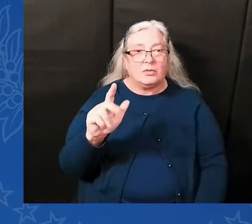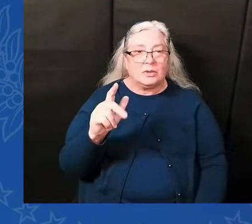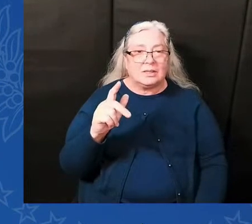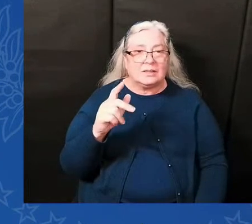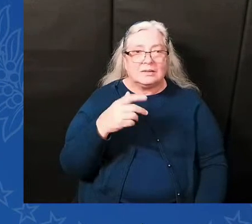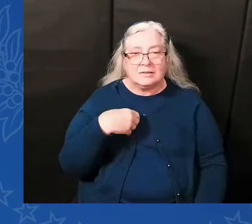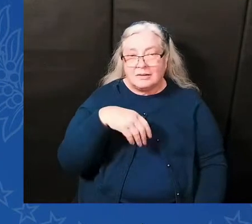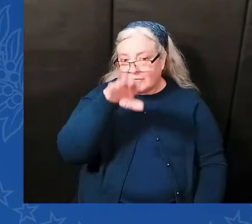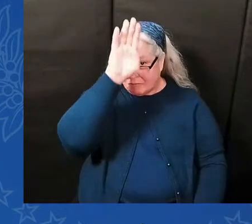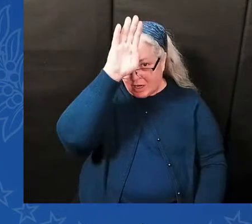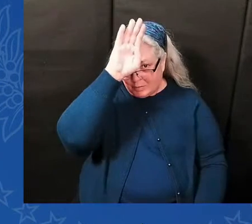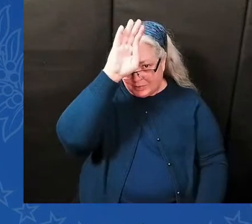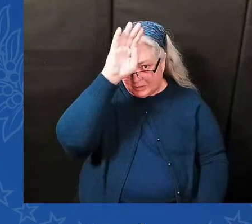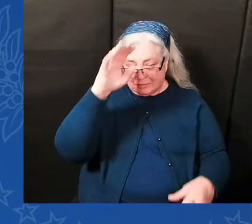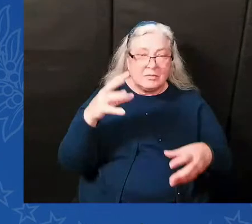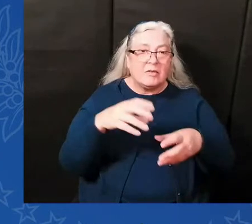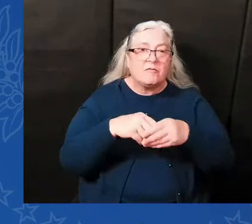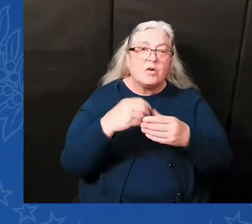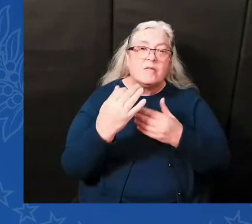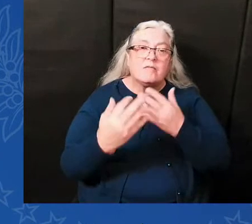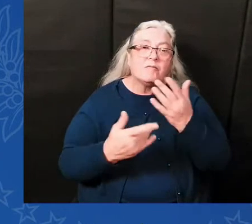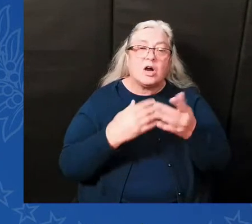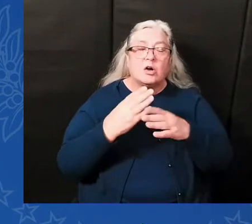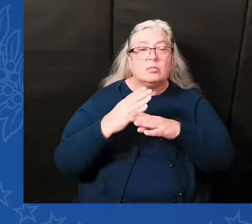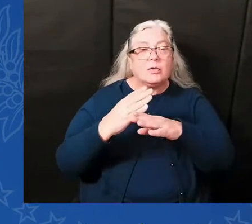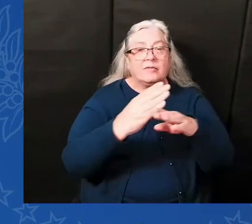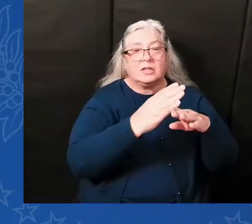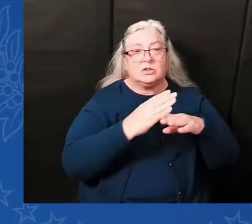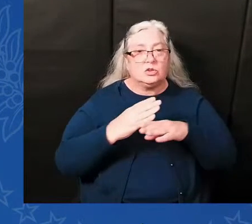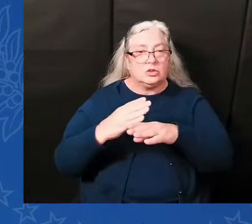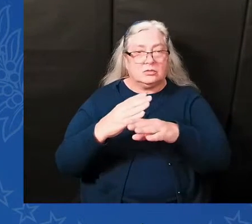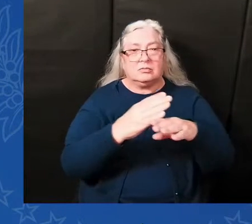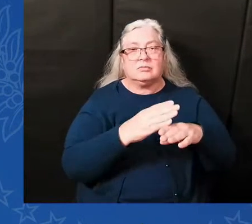Please welcome the president of the United States, Joe Biden.